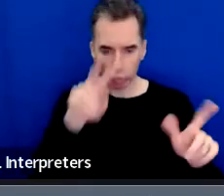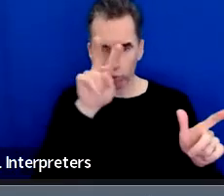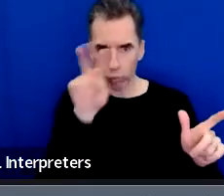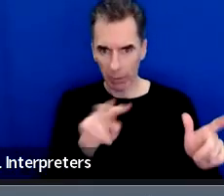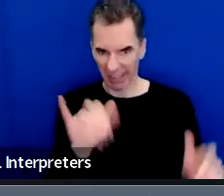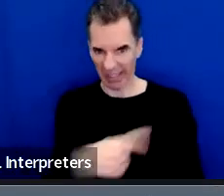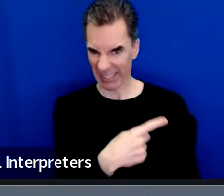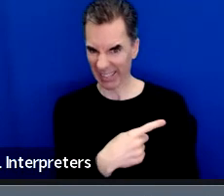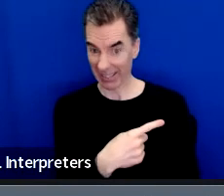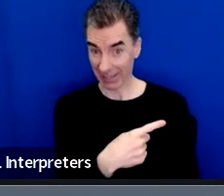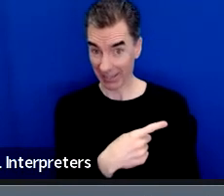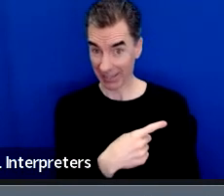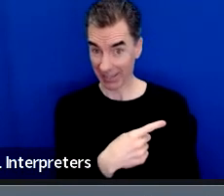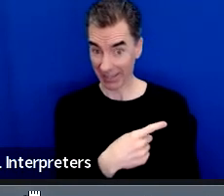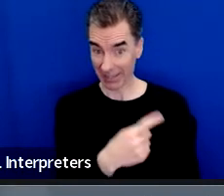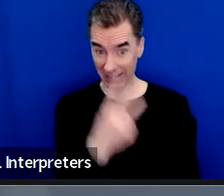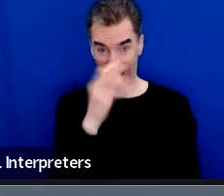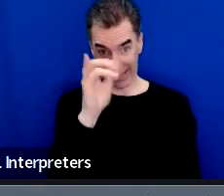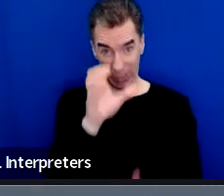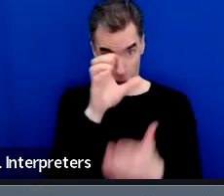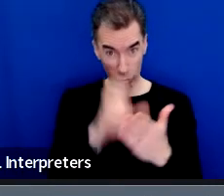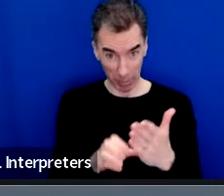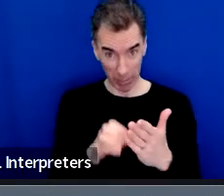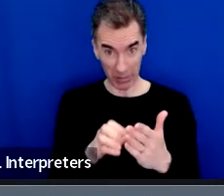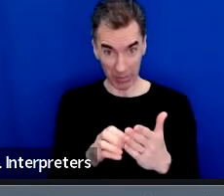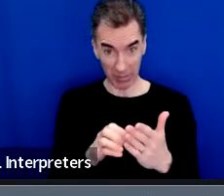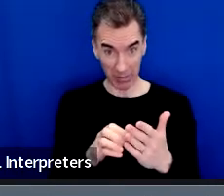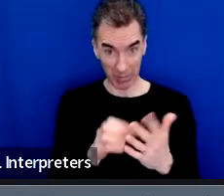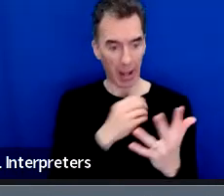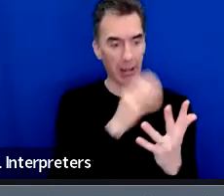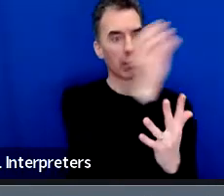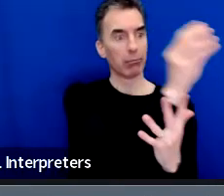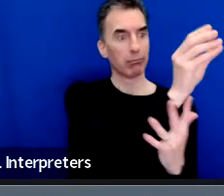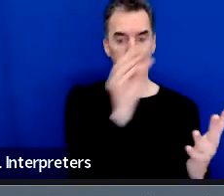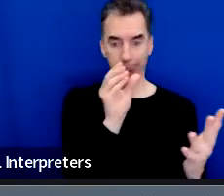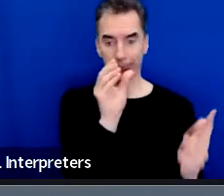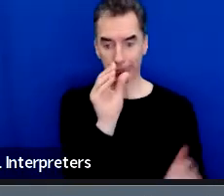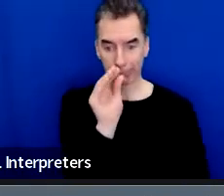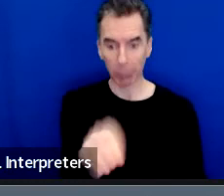So you can see here's the whole chapter but I need to move my little text box to close this.